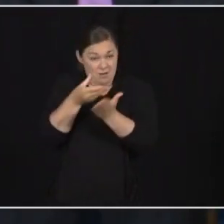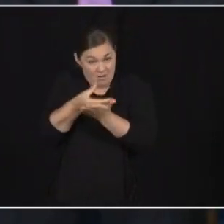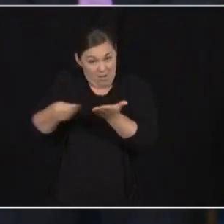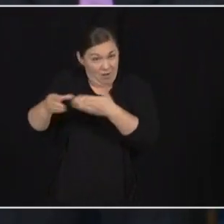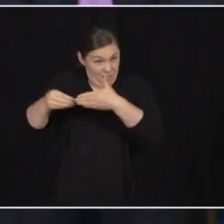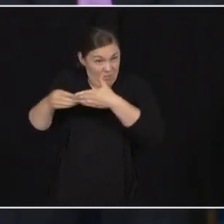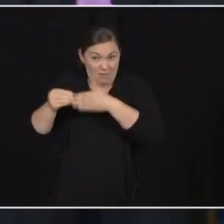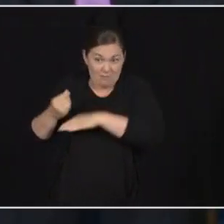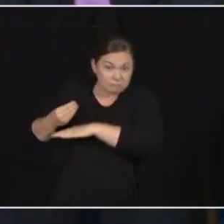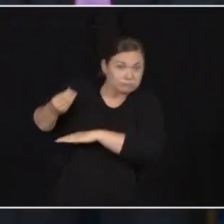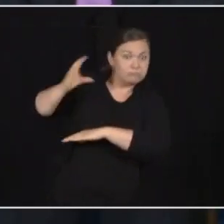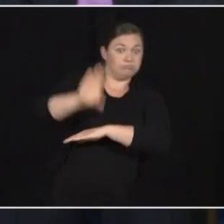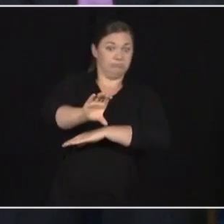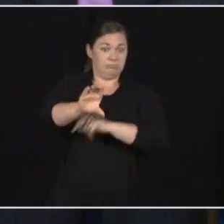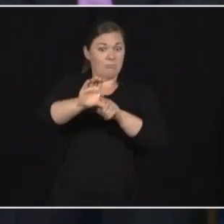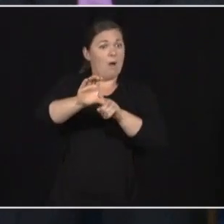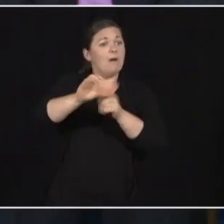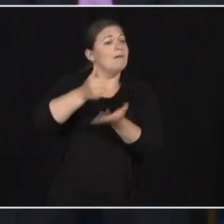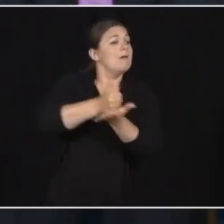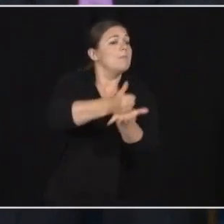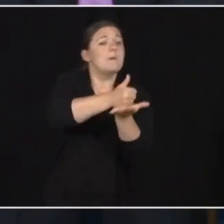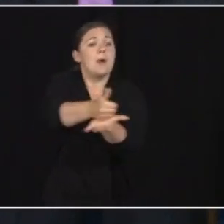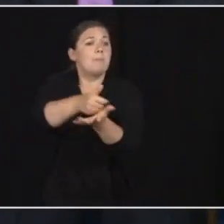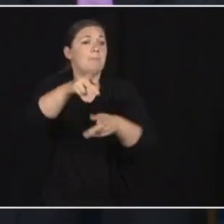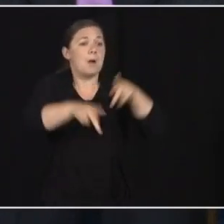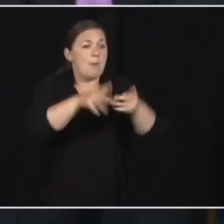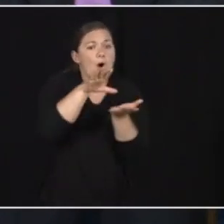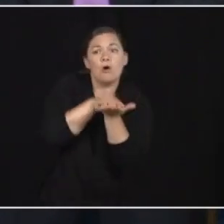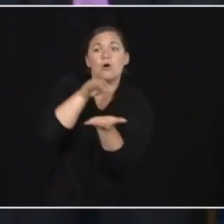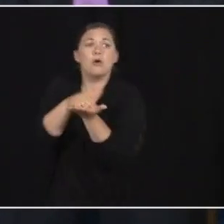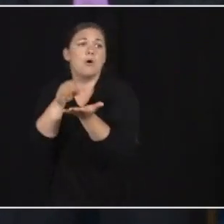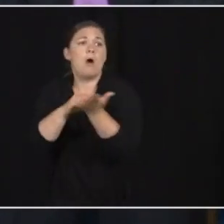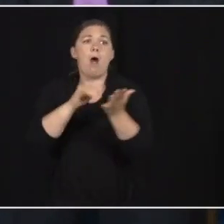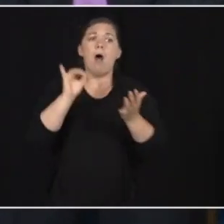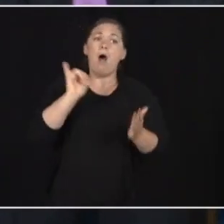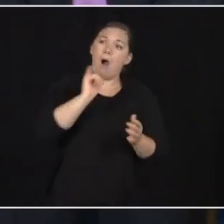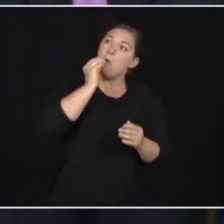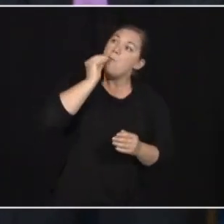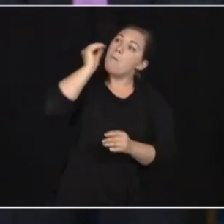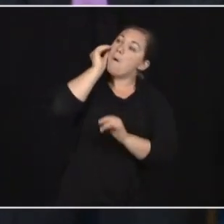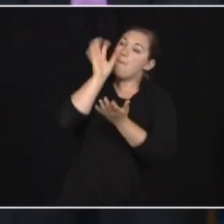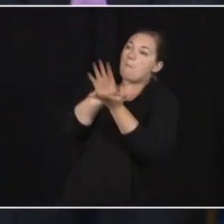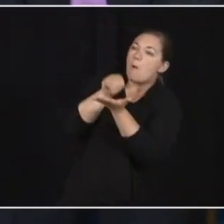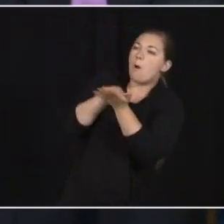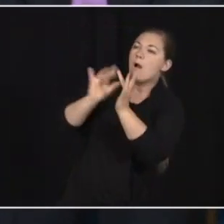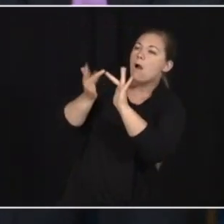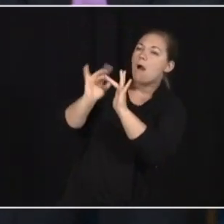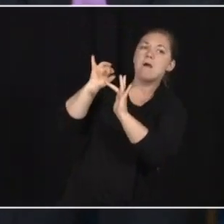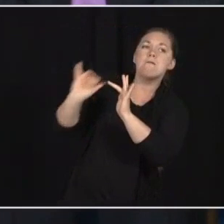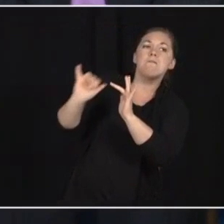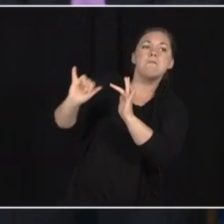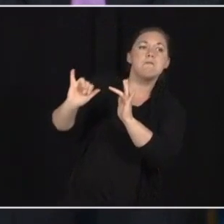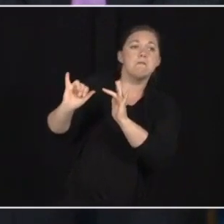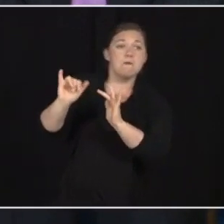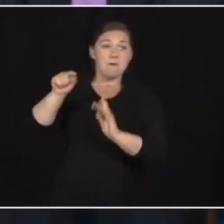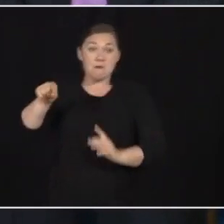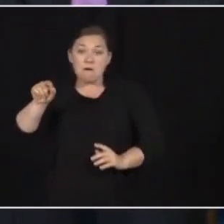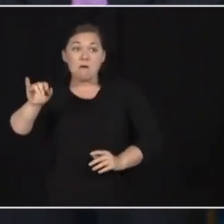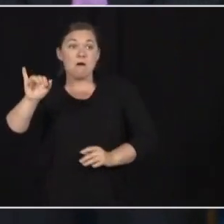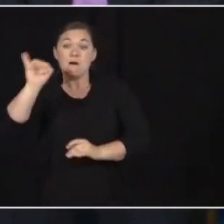that's $3 million investment will help up to 100,000 people learn in the safety of their own homes. The courses cover topics such as infection control,